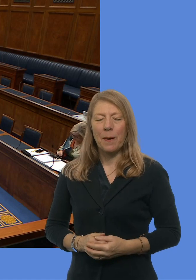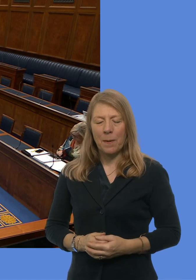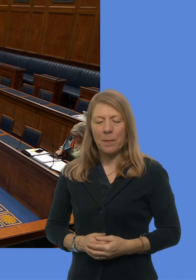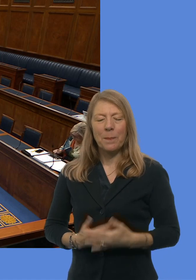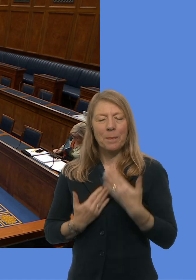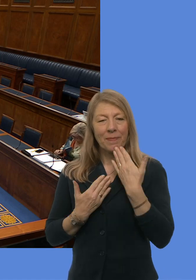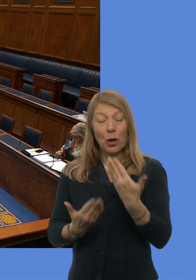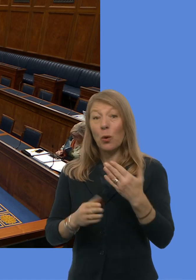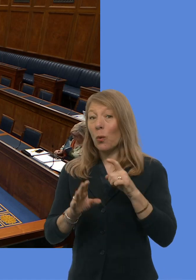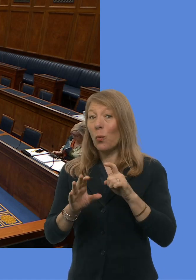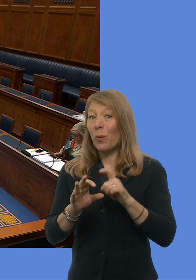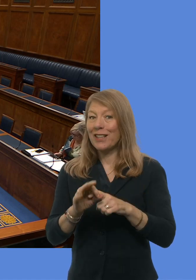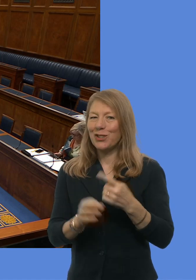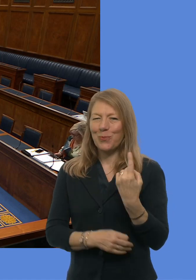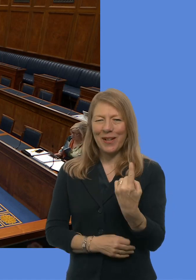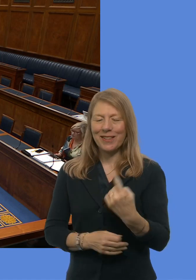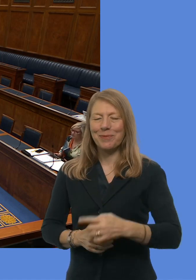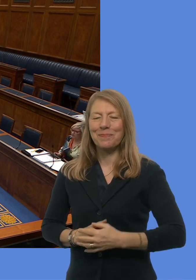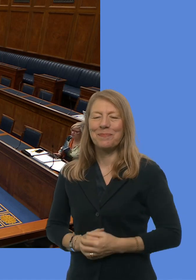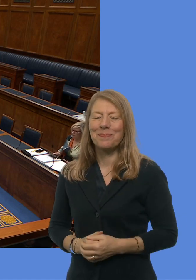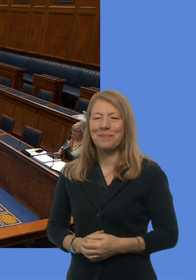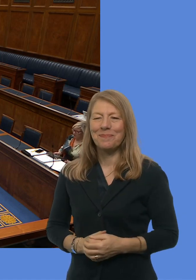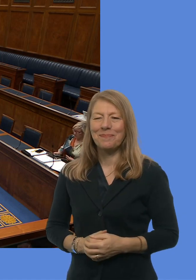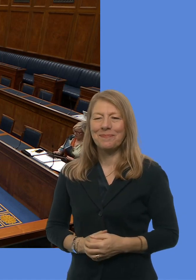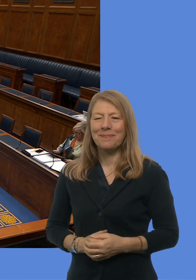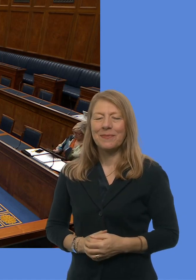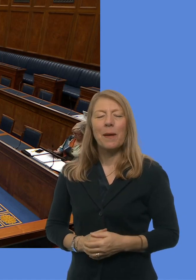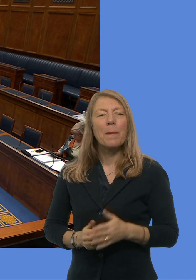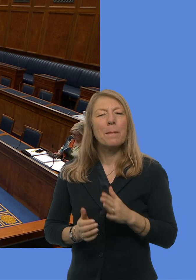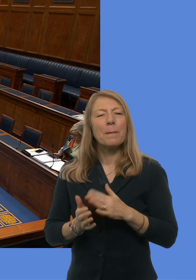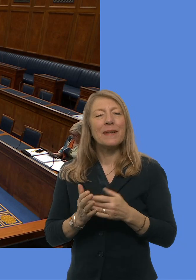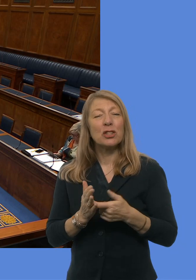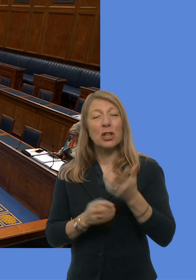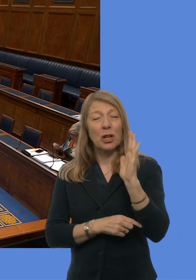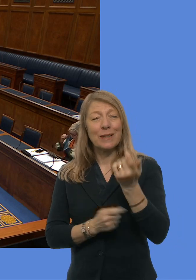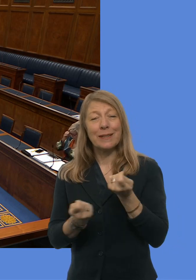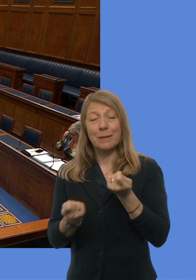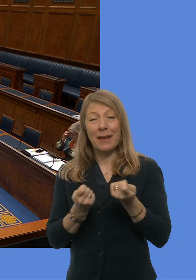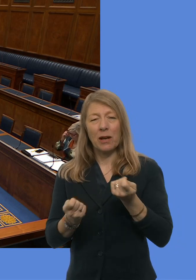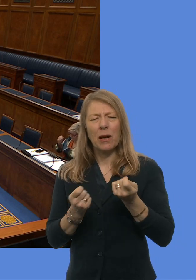Thank you Mr Speaker, we have not yet agreed a timescale for the appointment of the